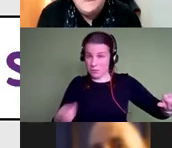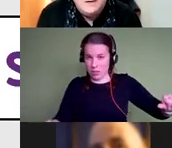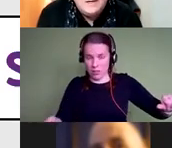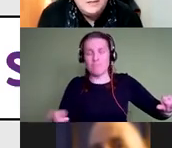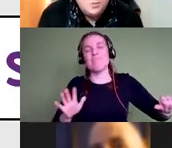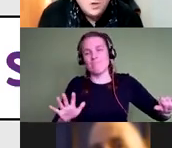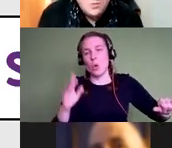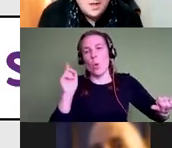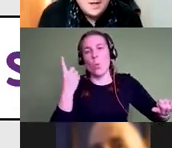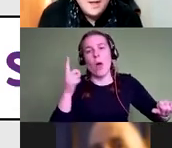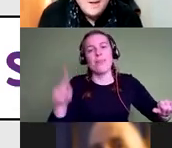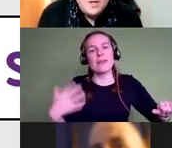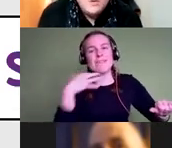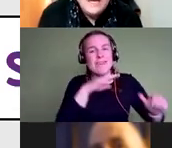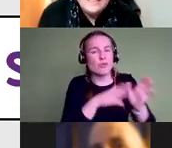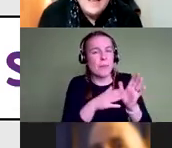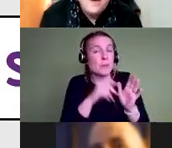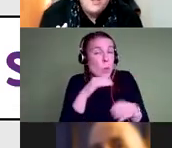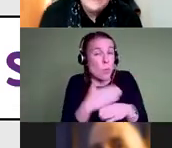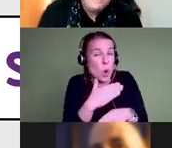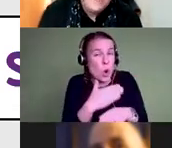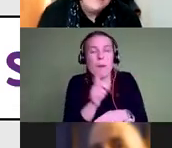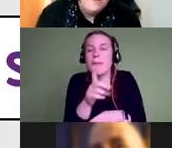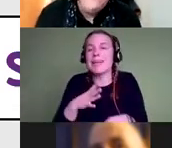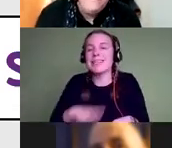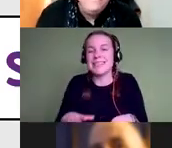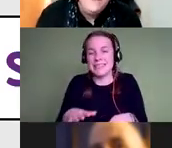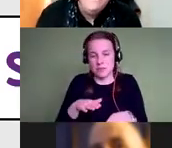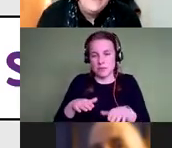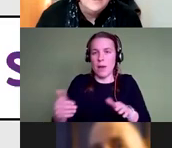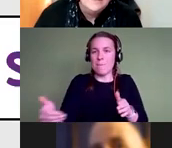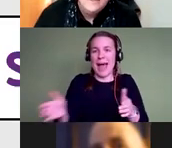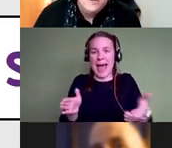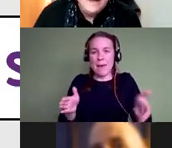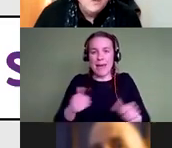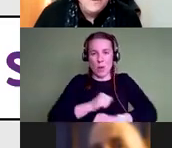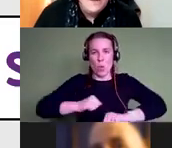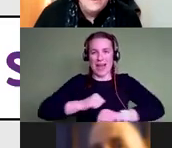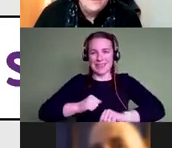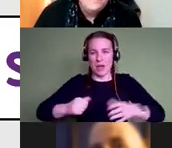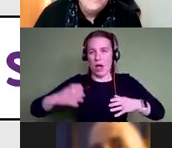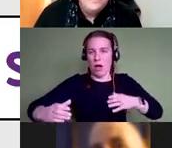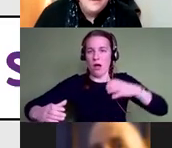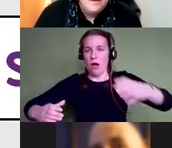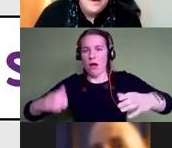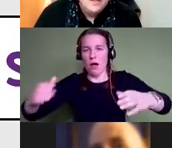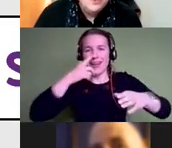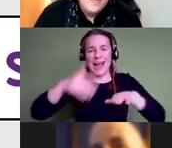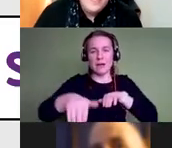. Also, there needs to be a distinction made between direct groups and meandering group boots, possibly with different materials or colour